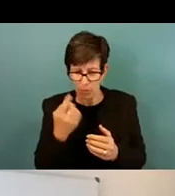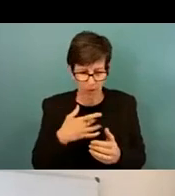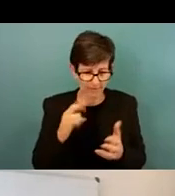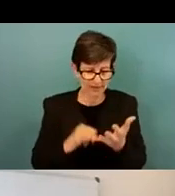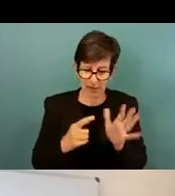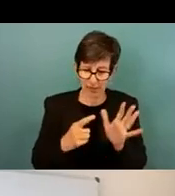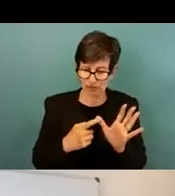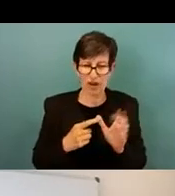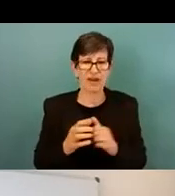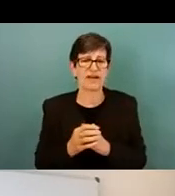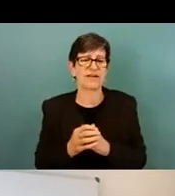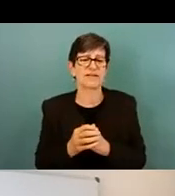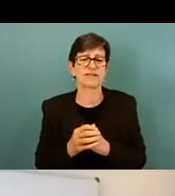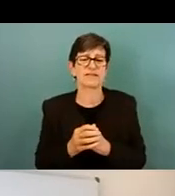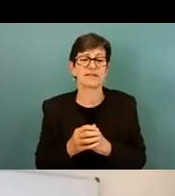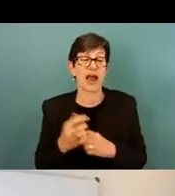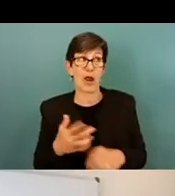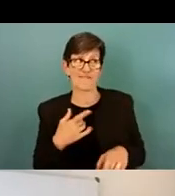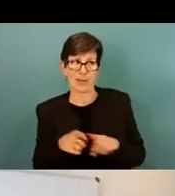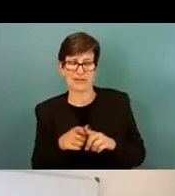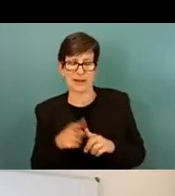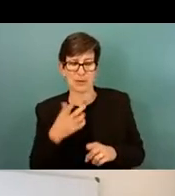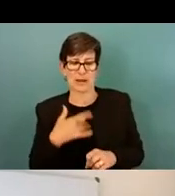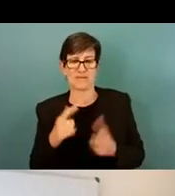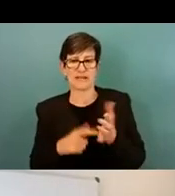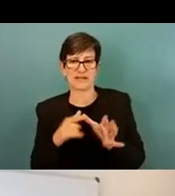in the same way, looking at this, coming from Tasmania and having that desire to go, what